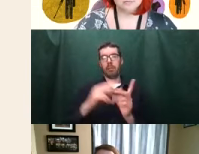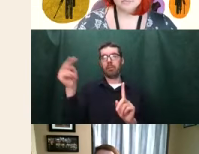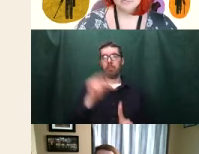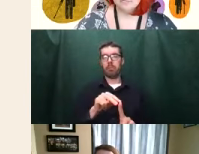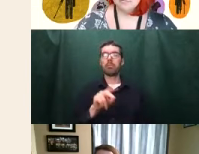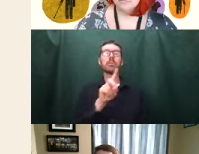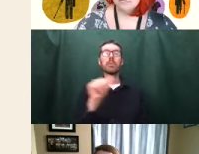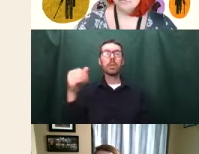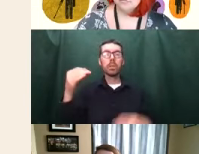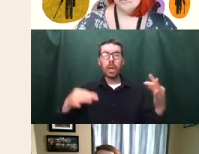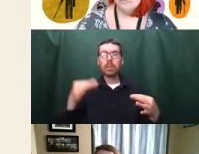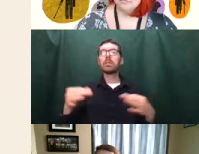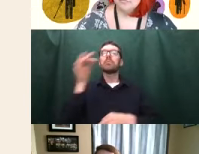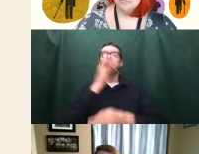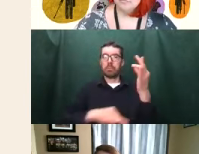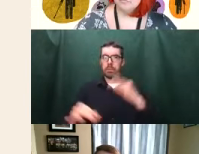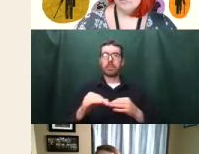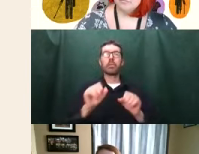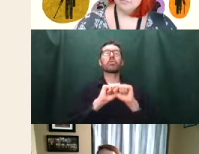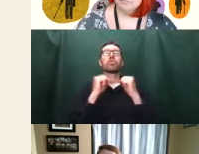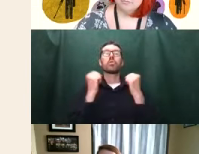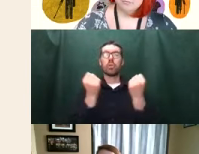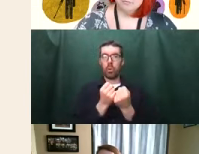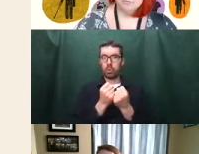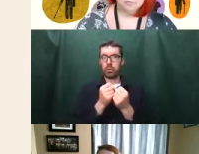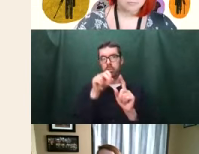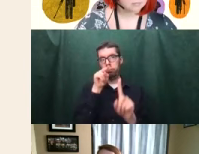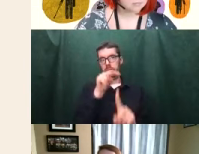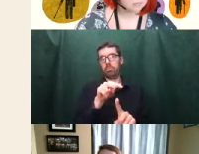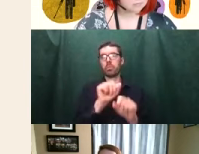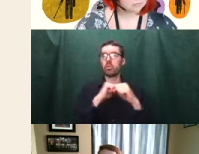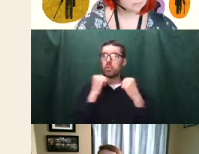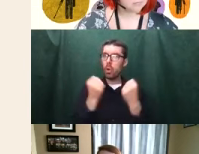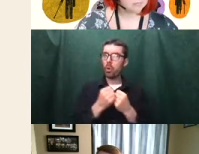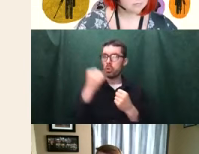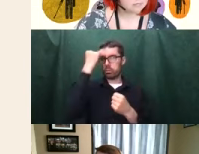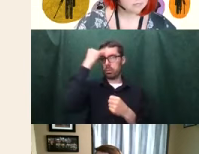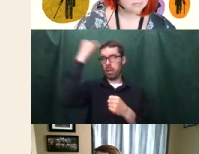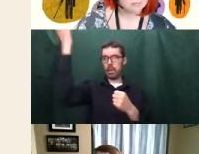us to the social model, the social construct of disability seeing that it's society that